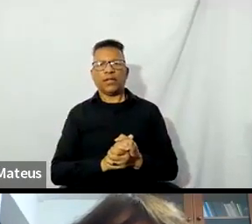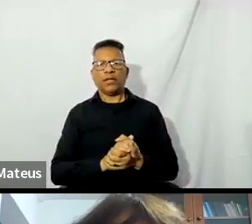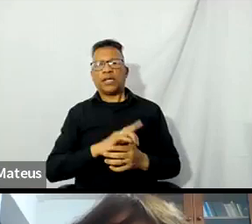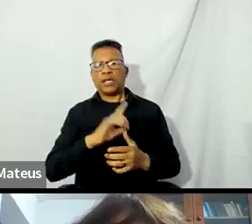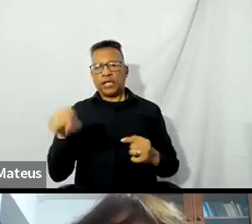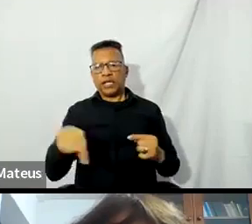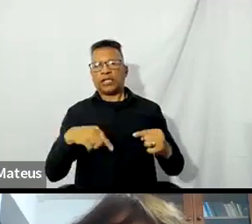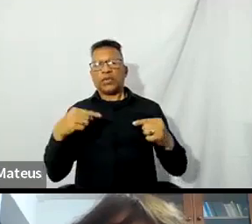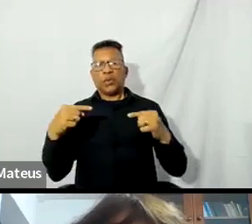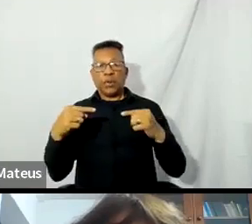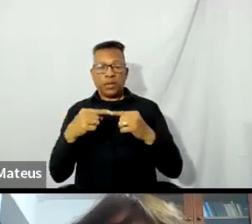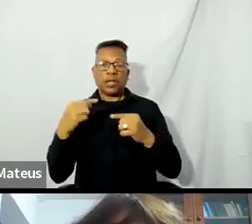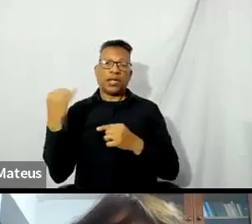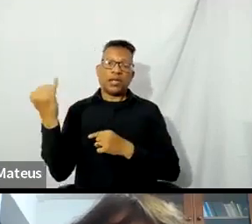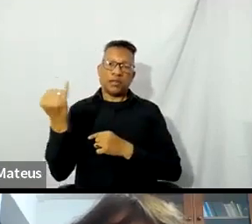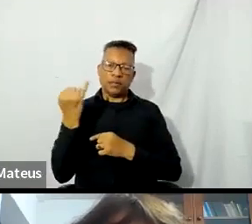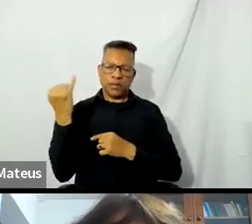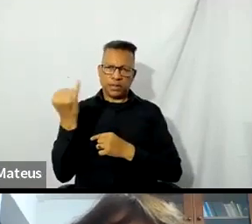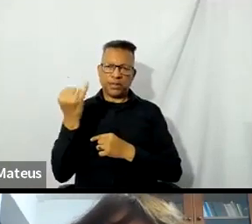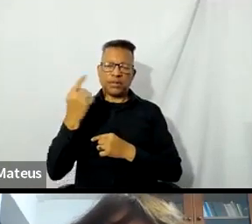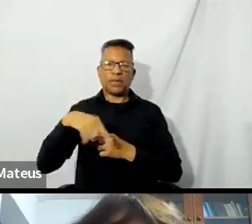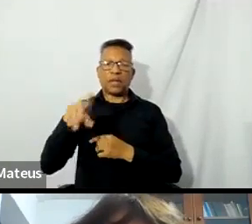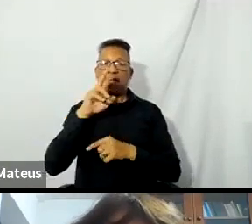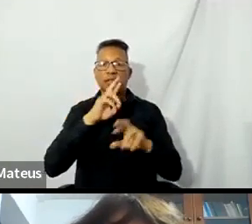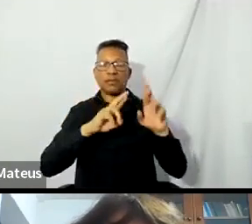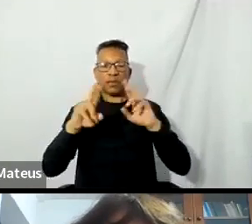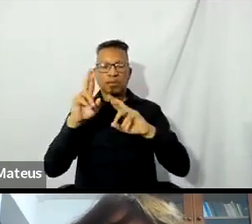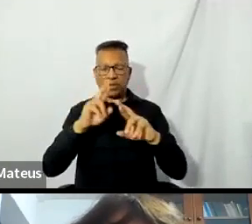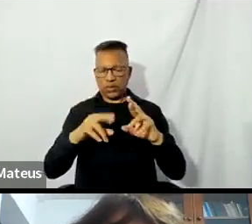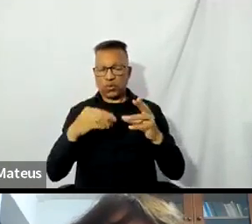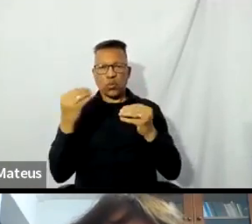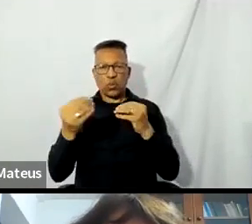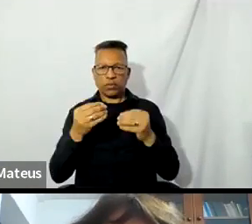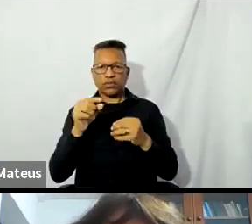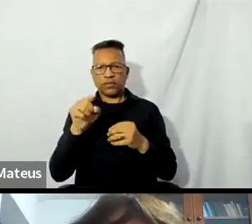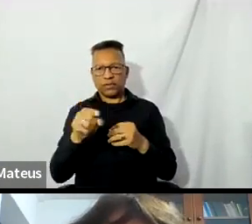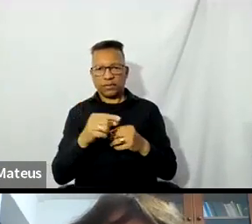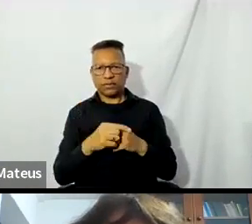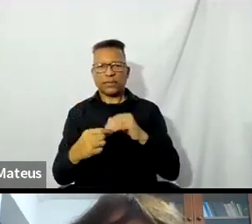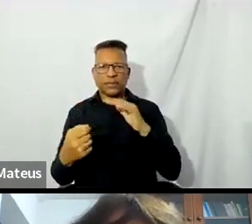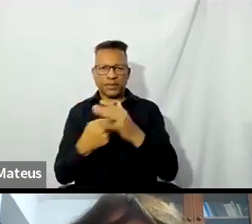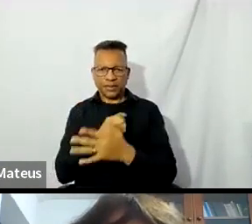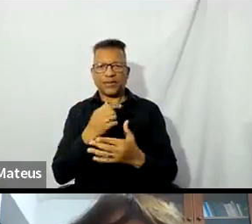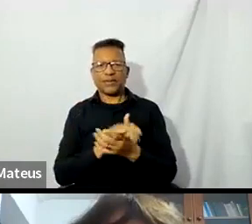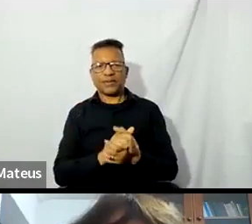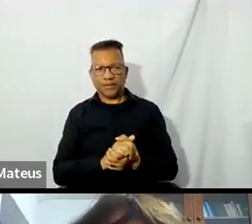very very essential point I would say in answer to your question would say in answer to your question, but I don't don't know whether you